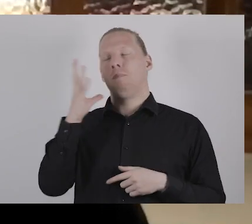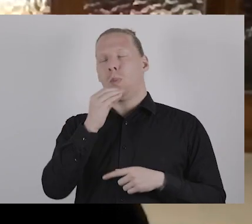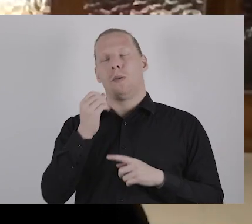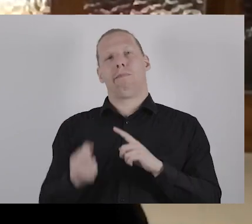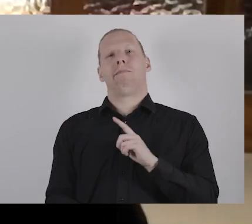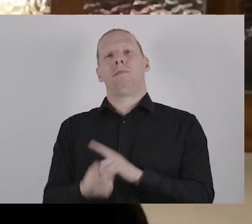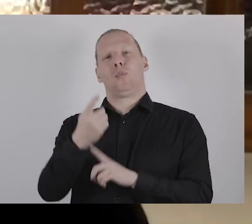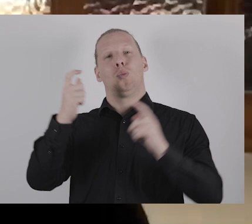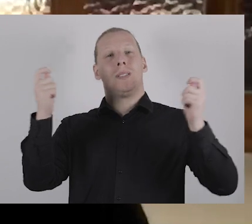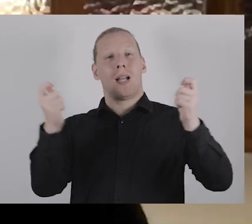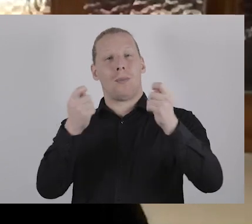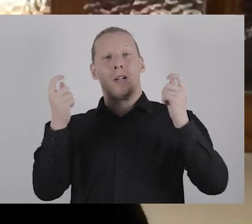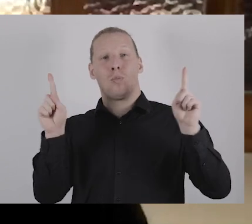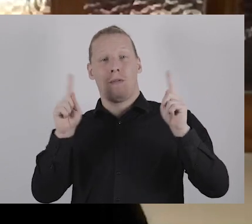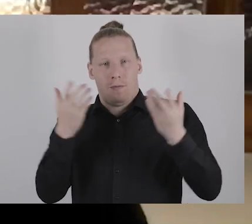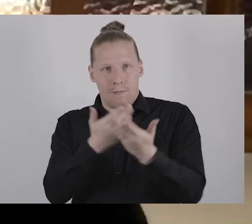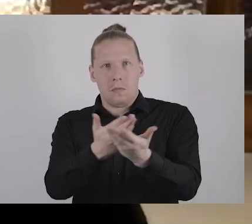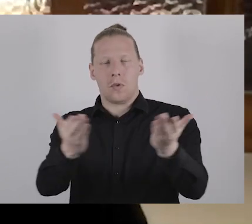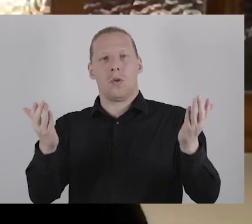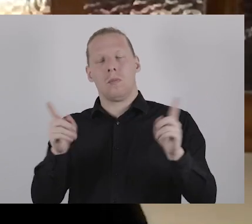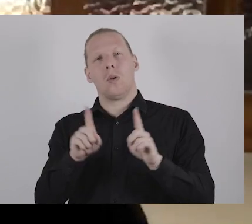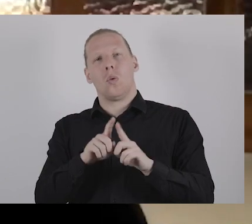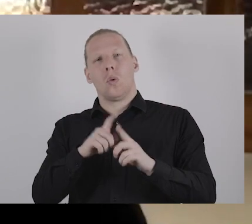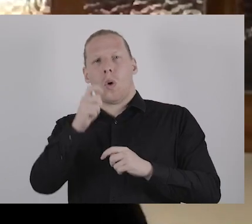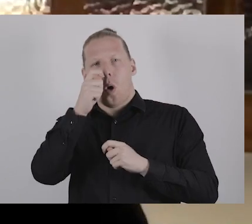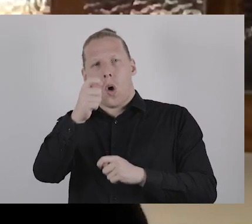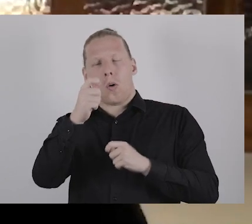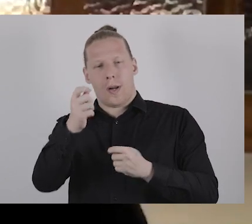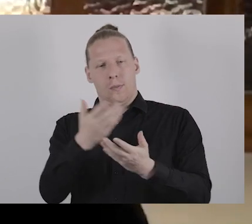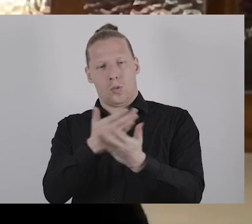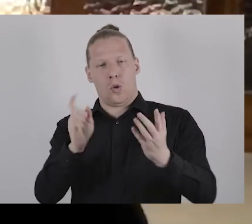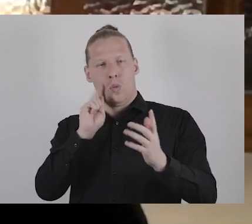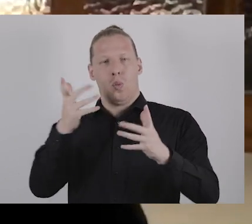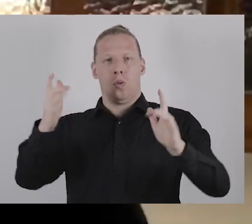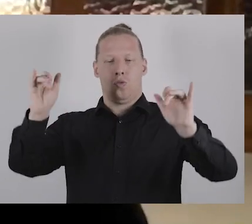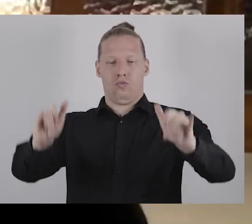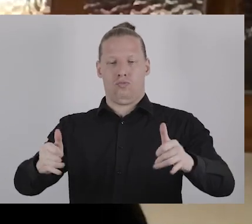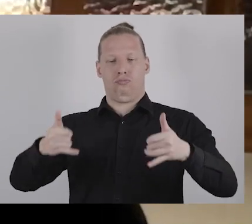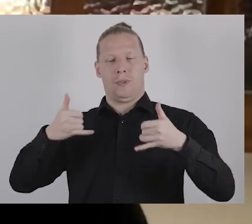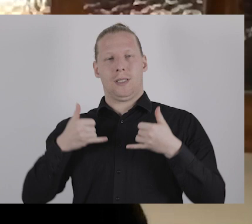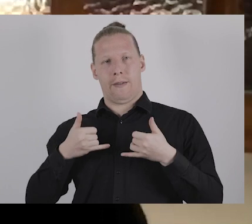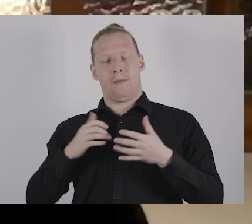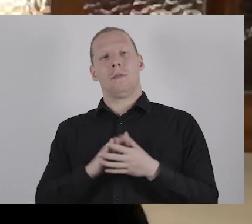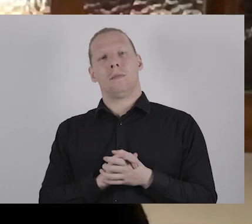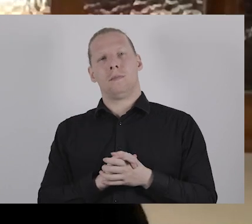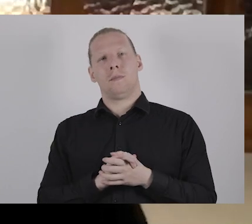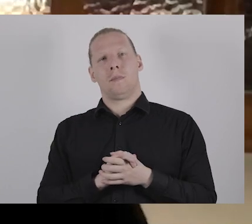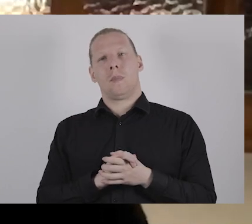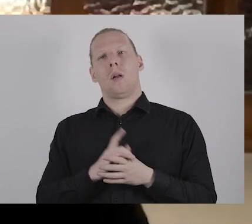And again, we honour those who will be awarded tonight and join with you all in congratulating them